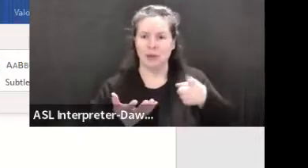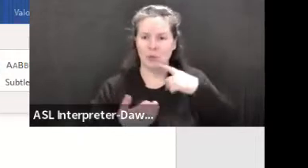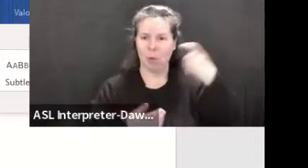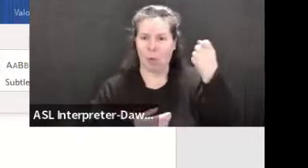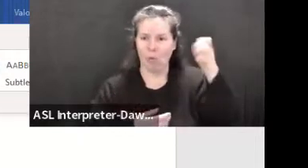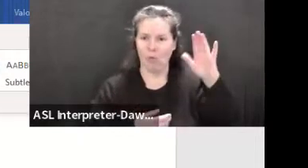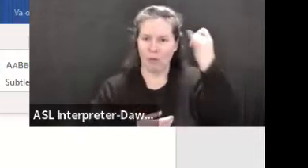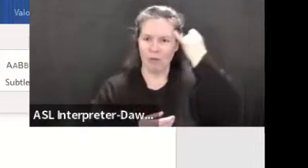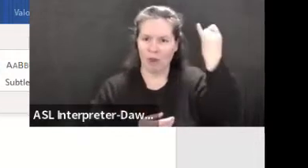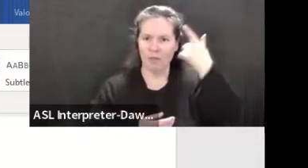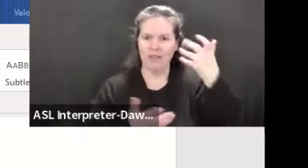because I wanna come back to it.